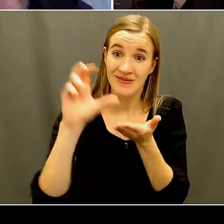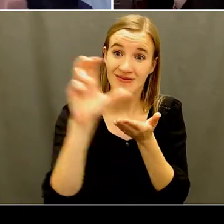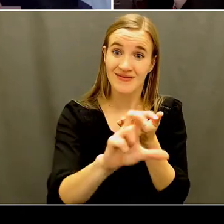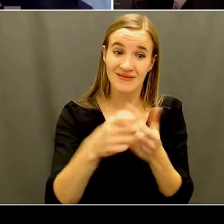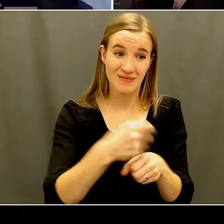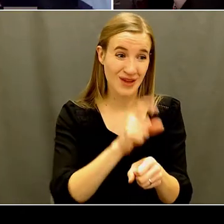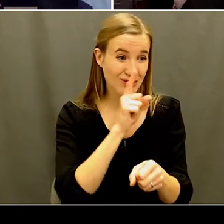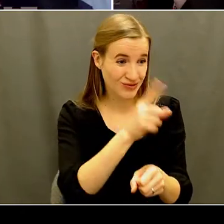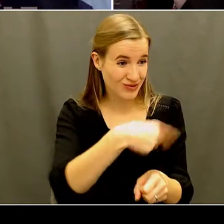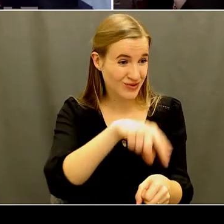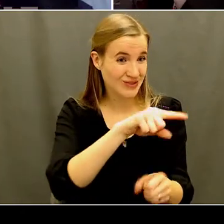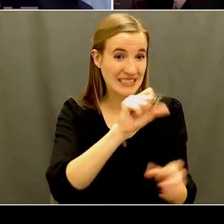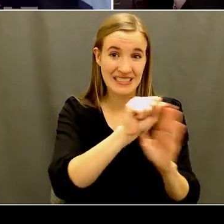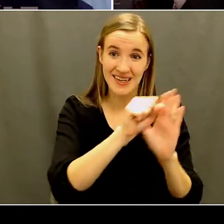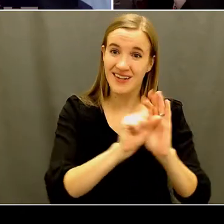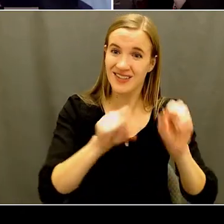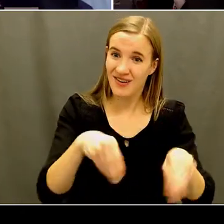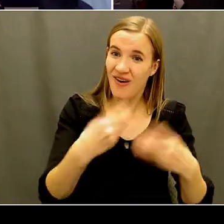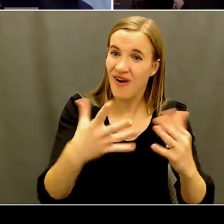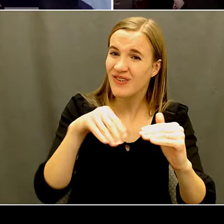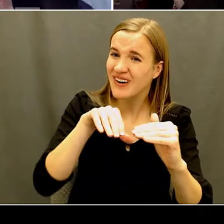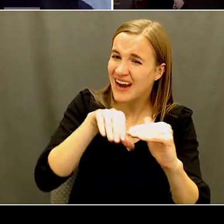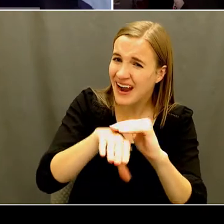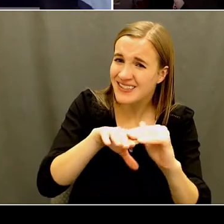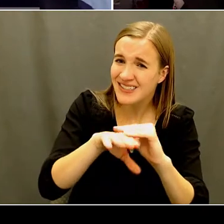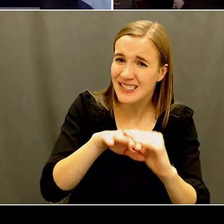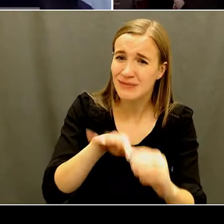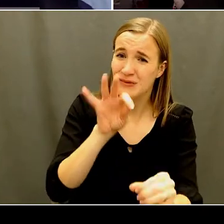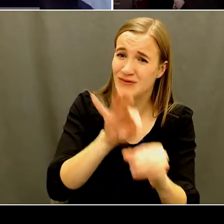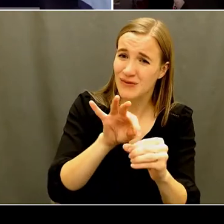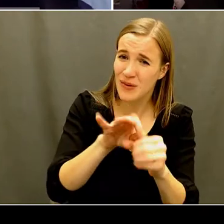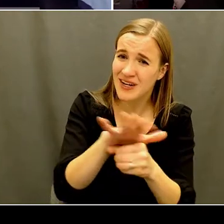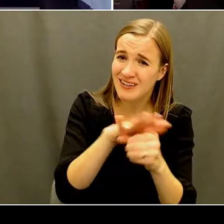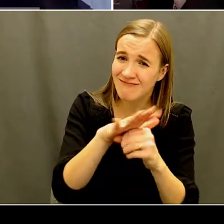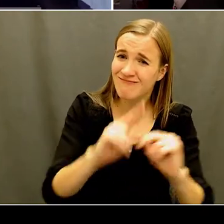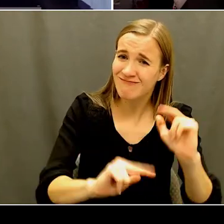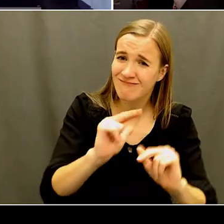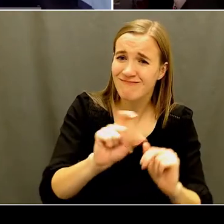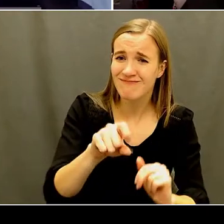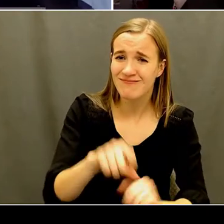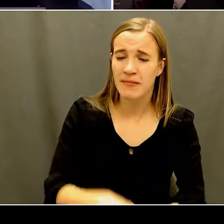yet another solution to the, to the vote by mail problem with accessibility. And